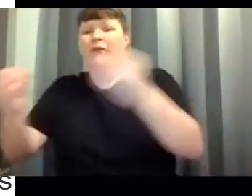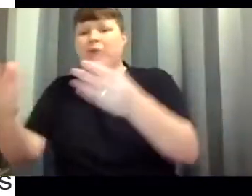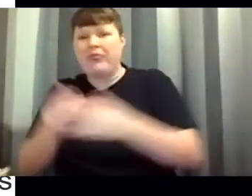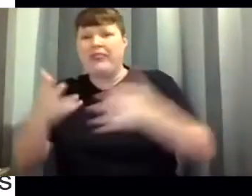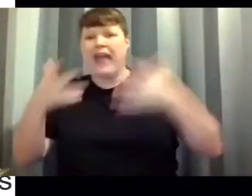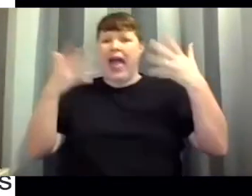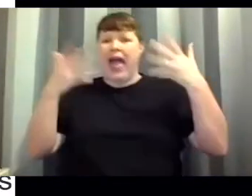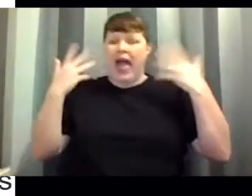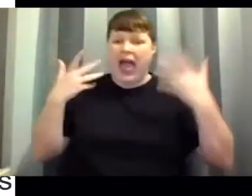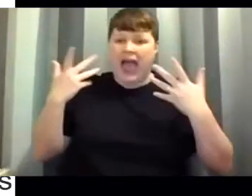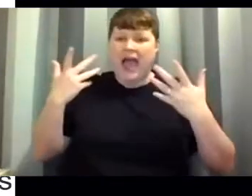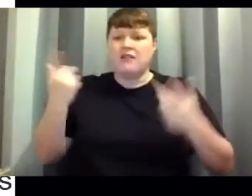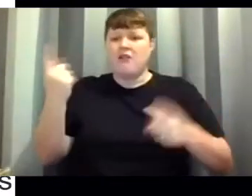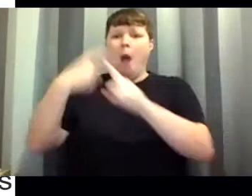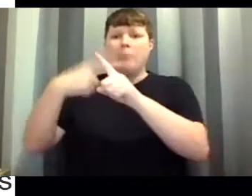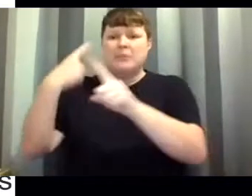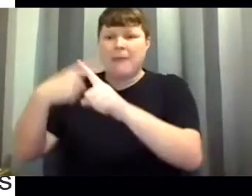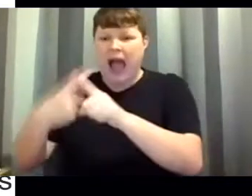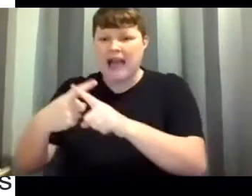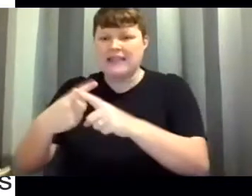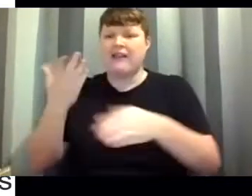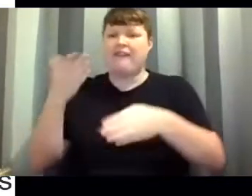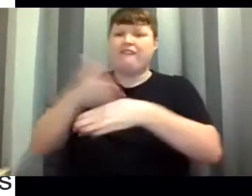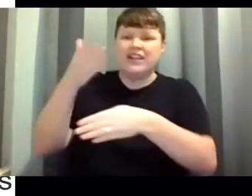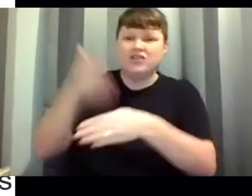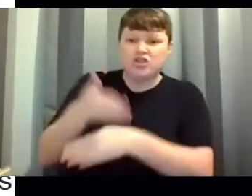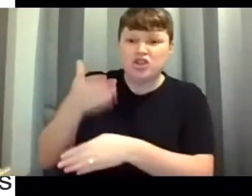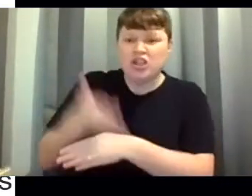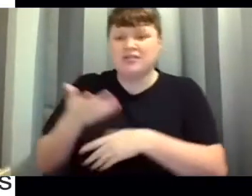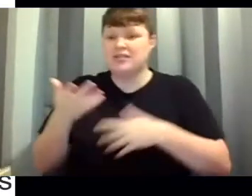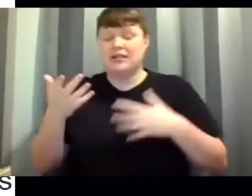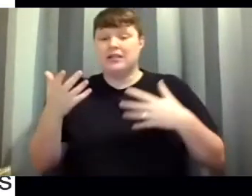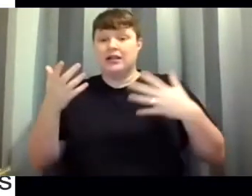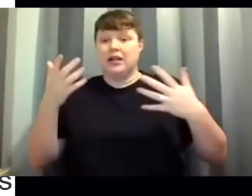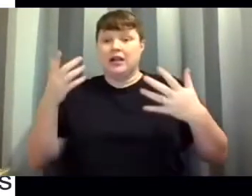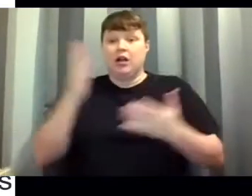optimised to do it efficiently. Fortunately, that's all within the realm of the dynamics research